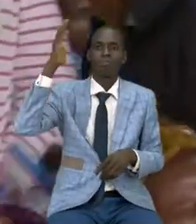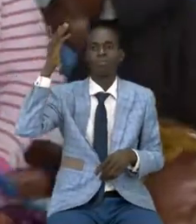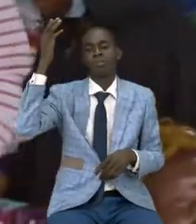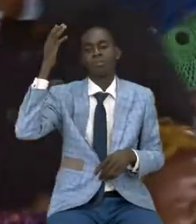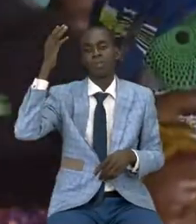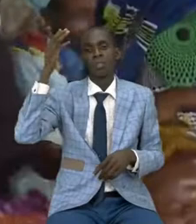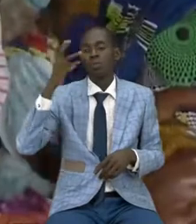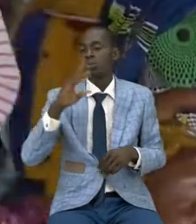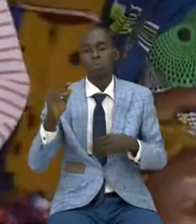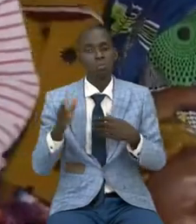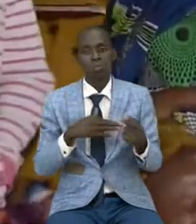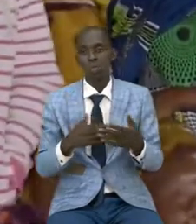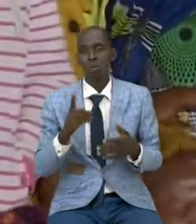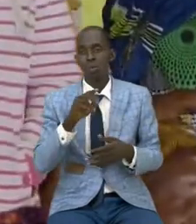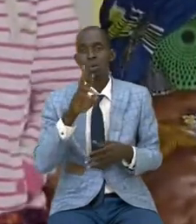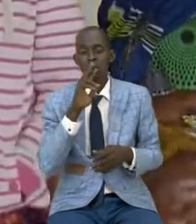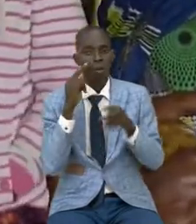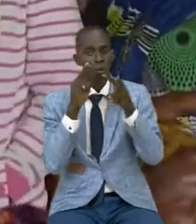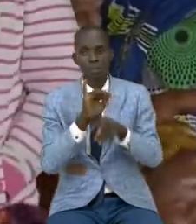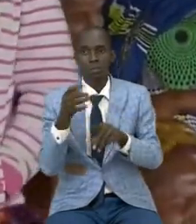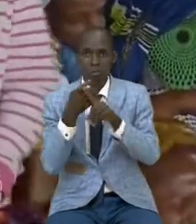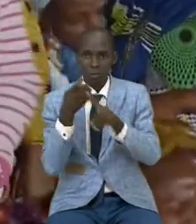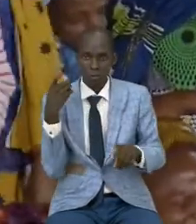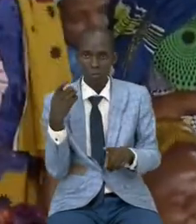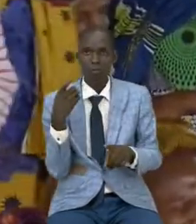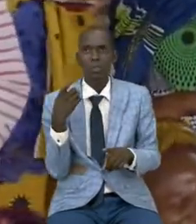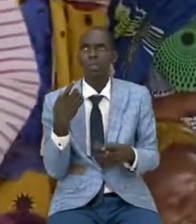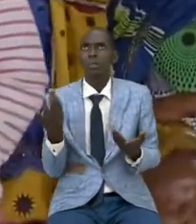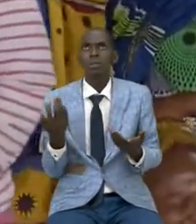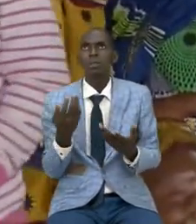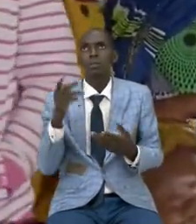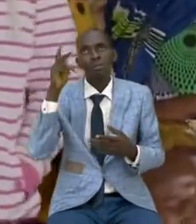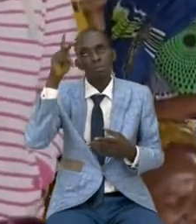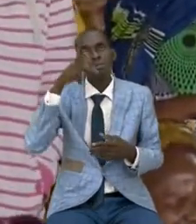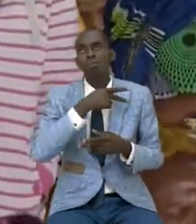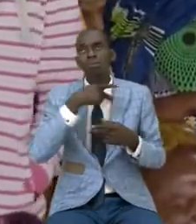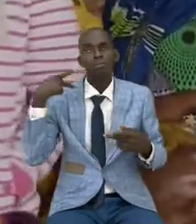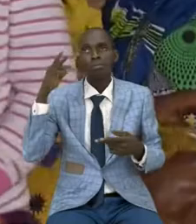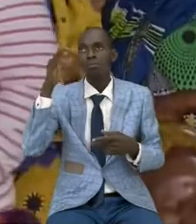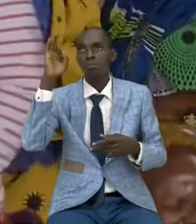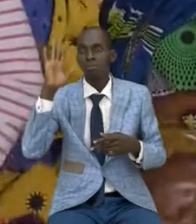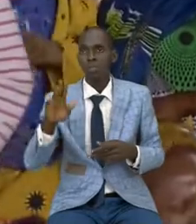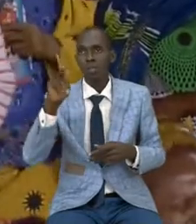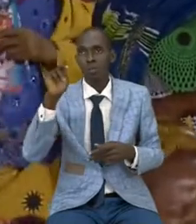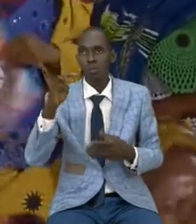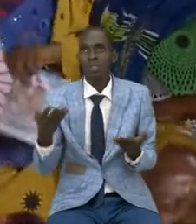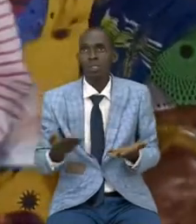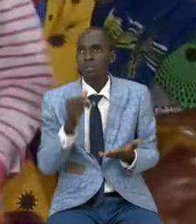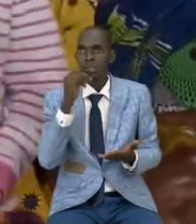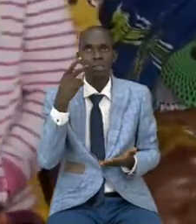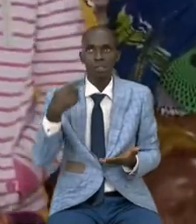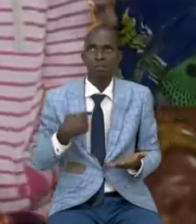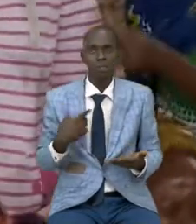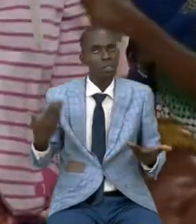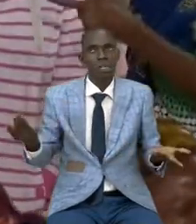and you know the will of god for you is to be saved it's of that time have that salvation now